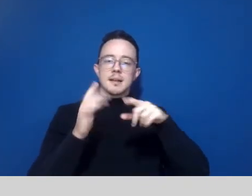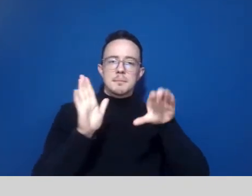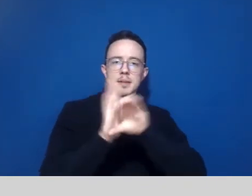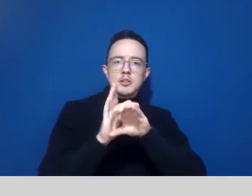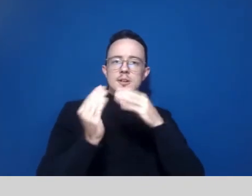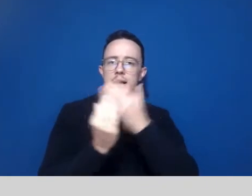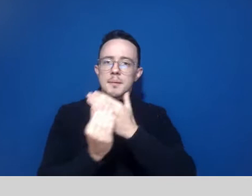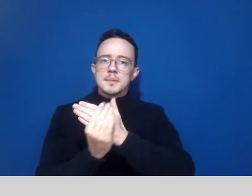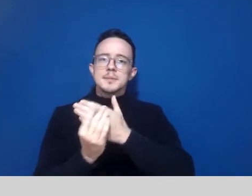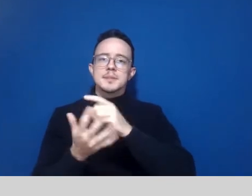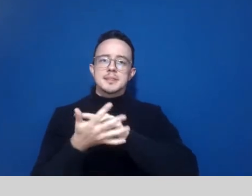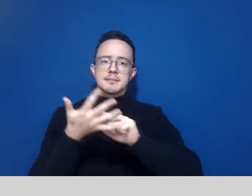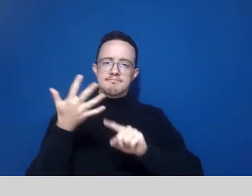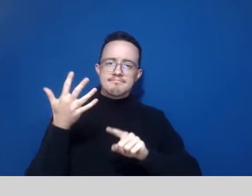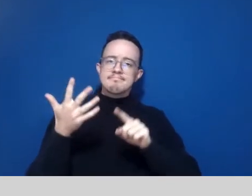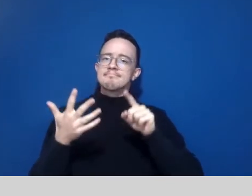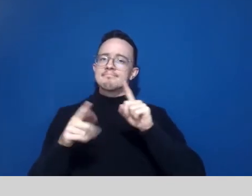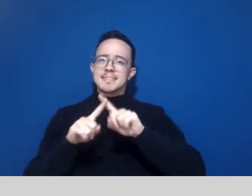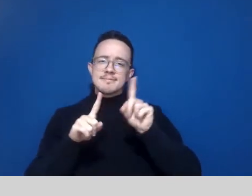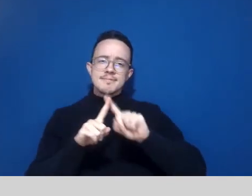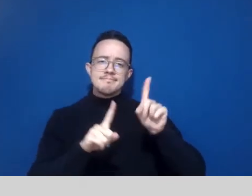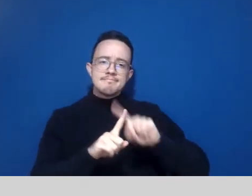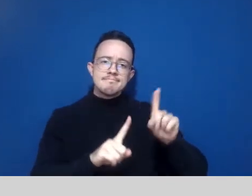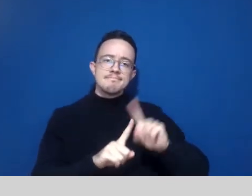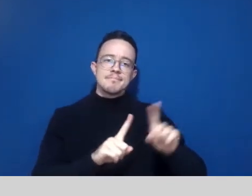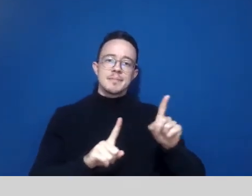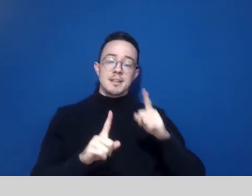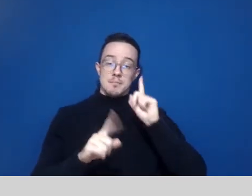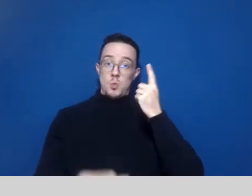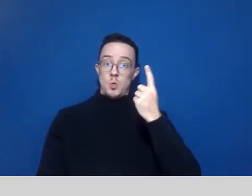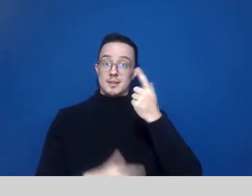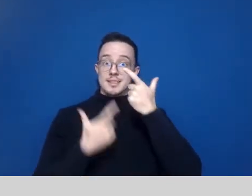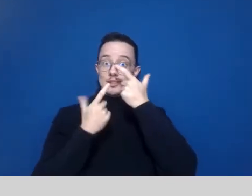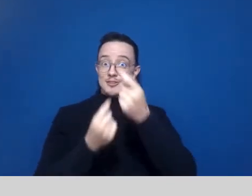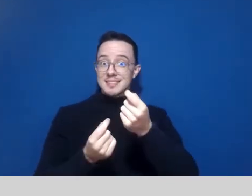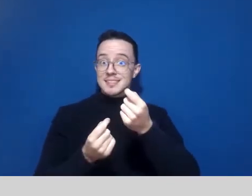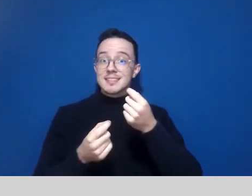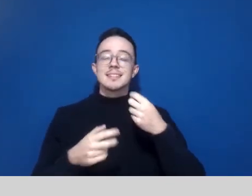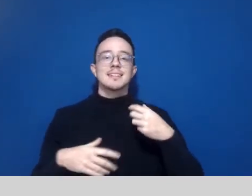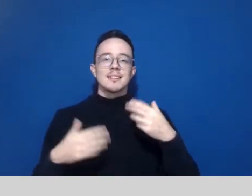and albums and all sorts of things. But the one that I happen to know is super interesting is this one here.